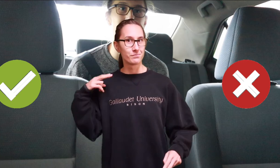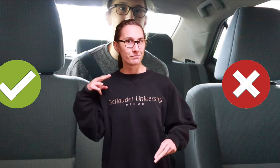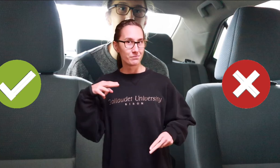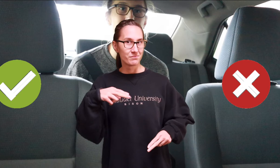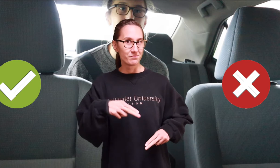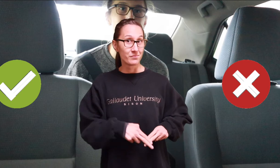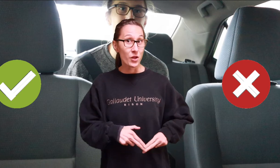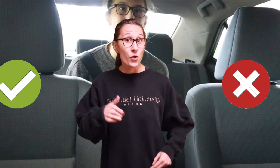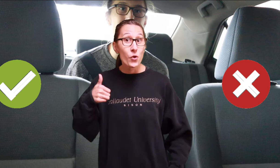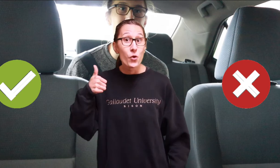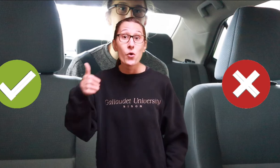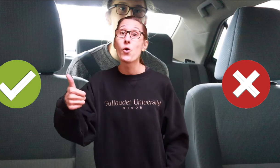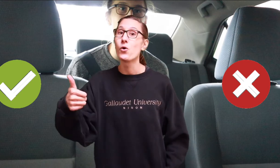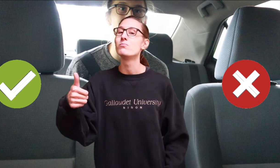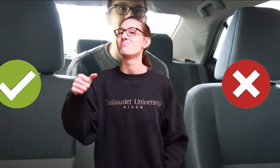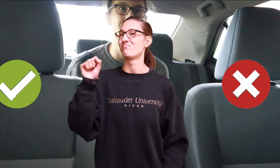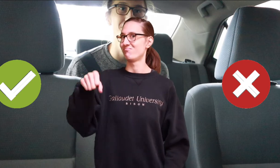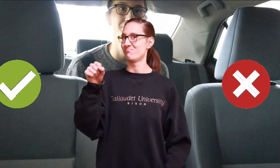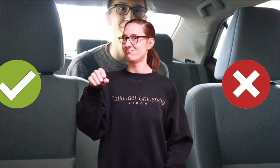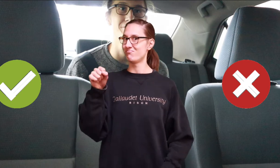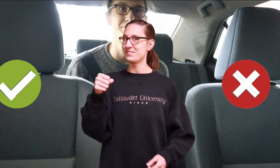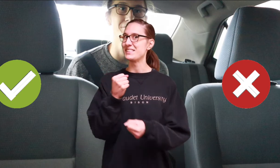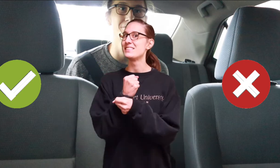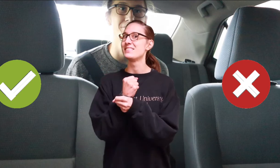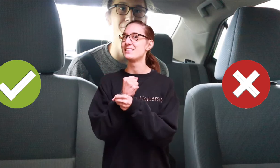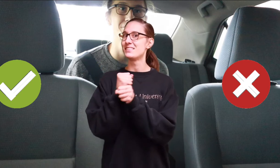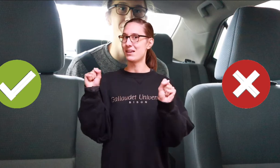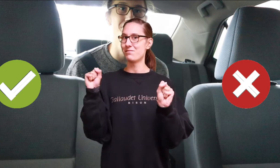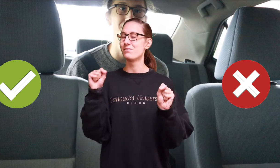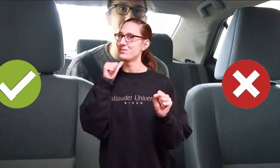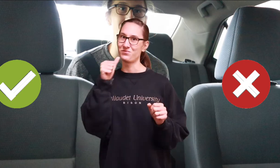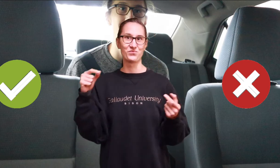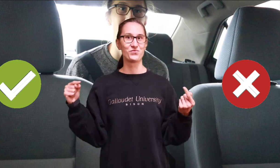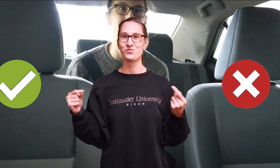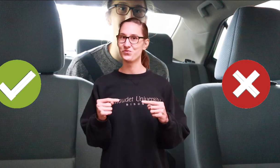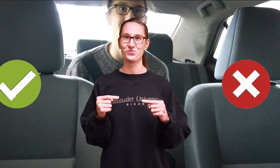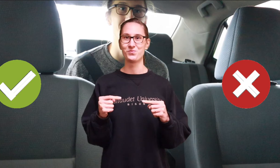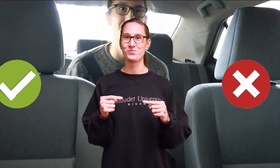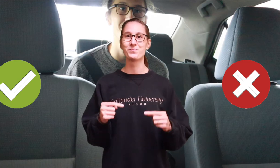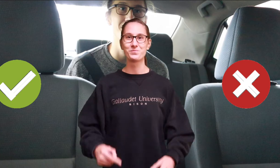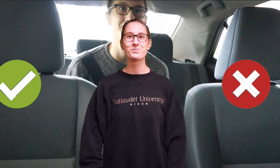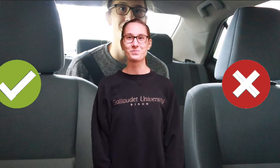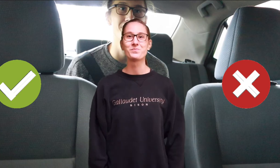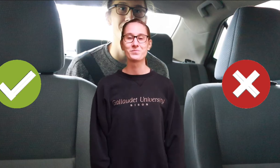Buckling your seatbelt is good It will keep you safe and not hurt